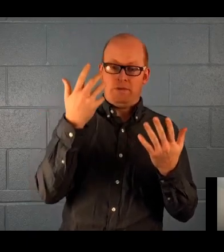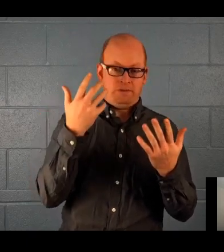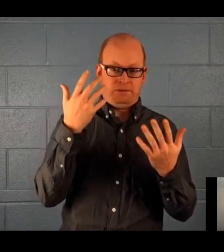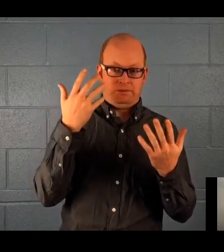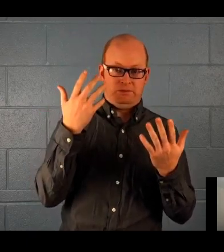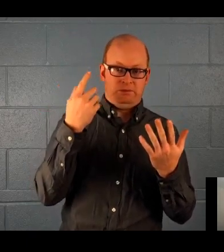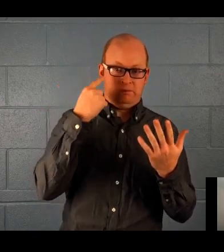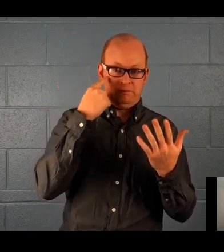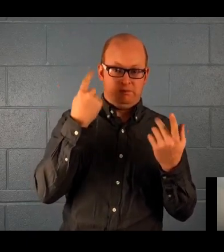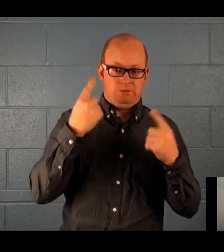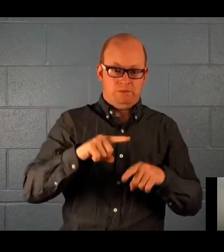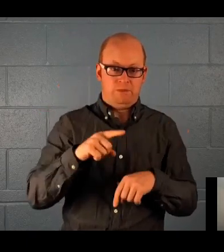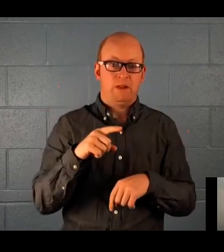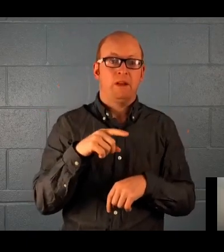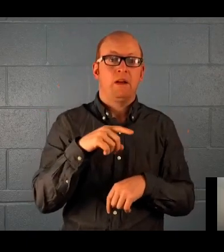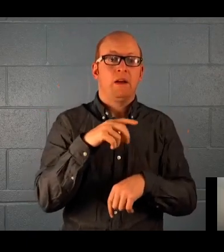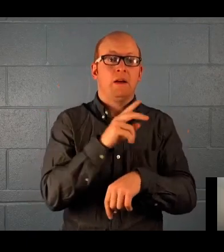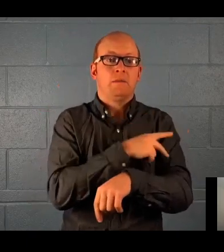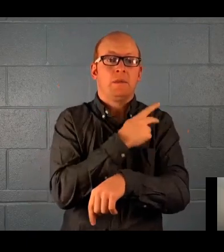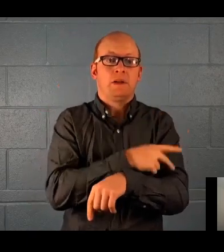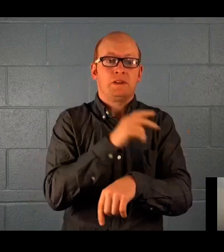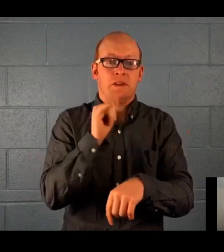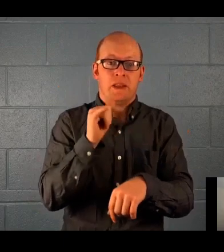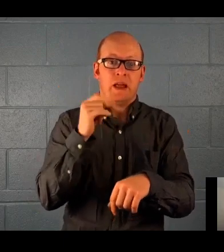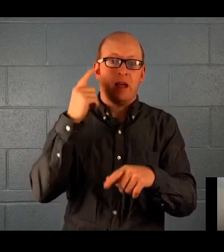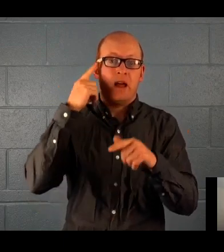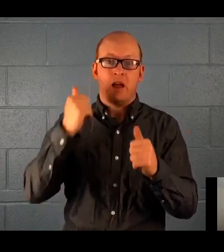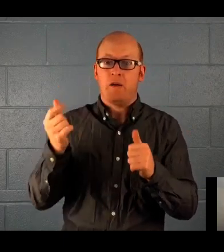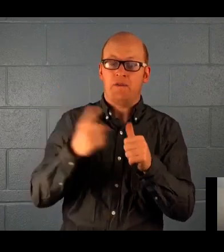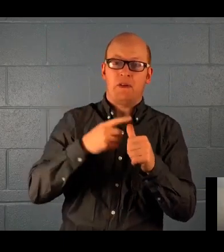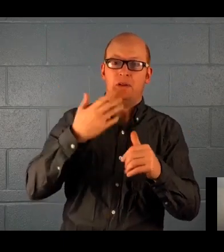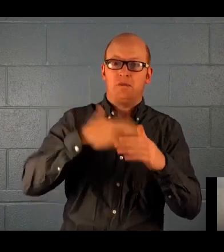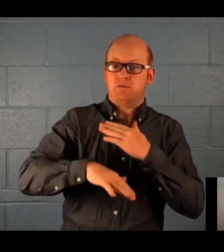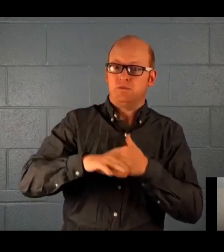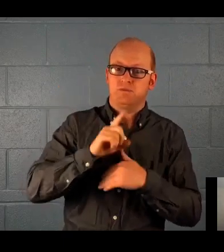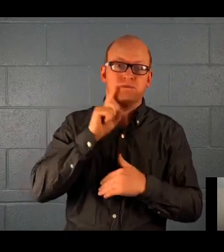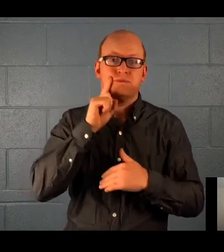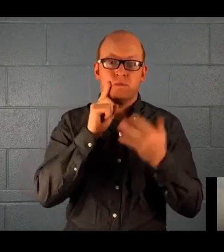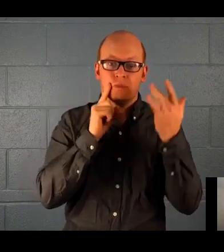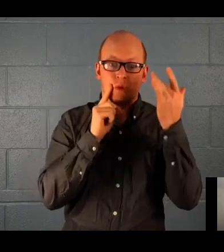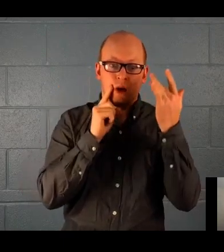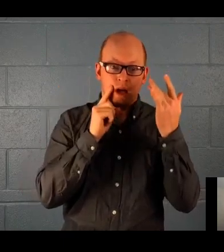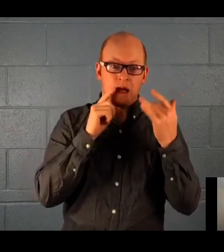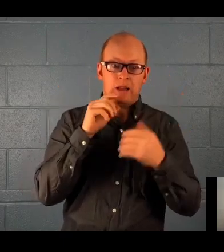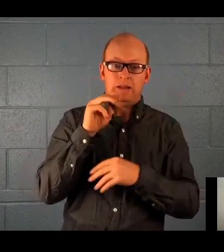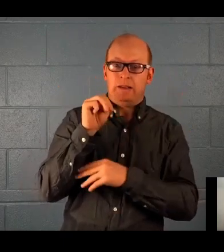It's thought that Usher's patients experience a loss of hearing first, because myosin VIIA is